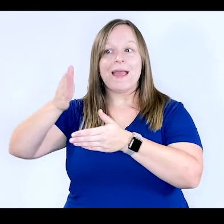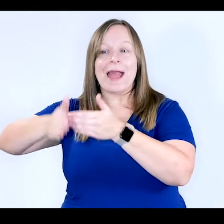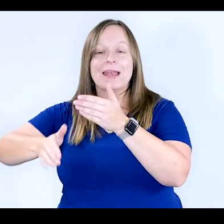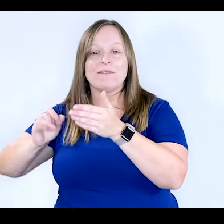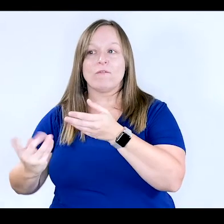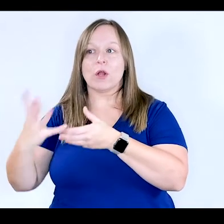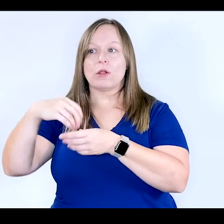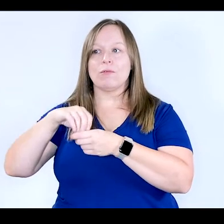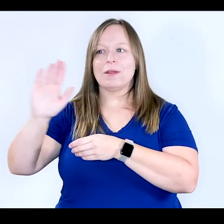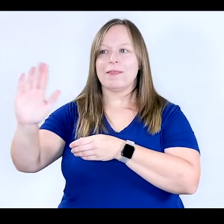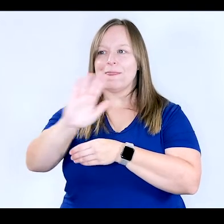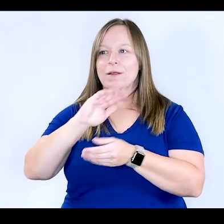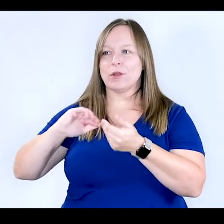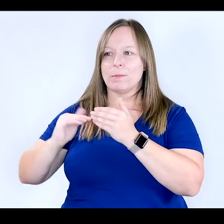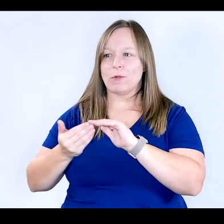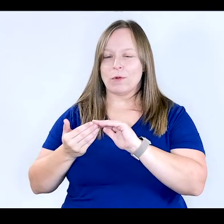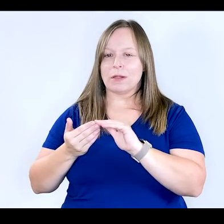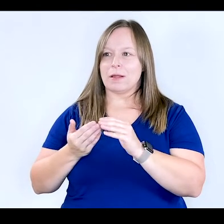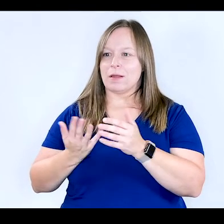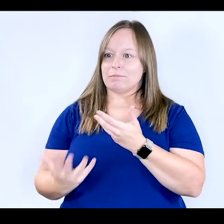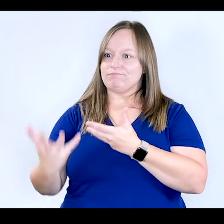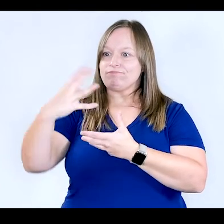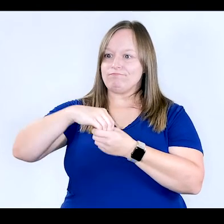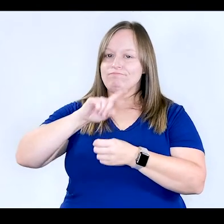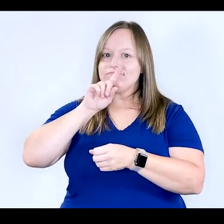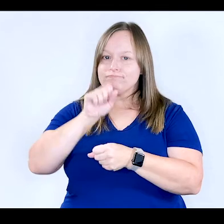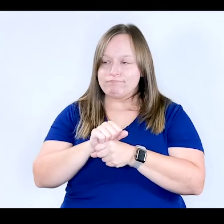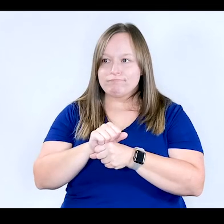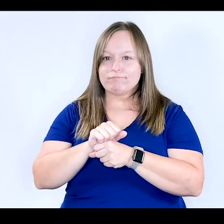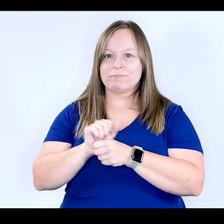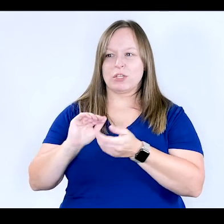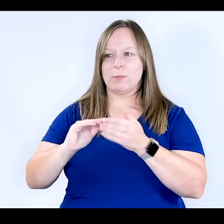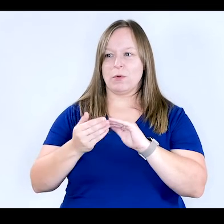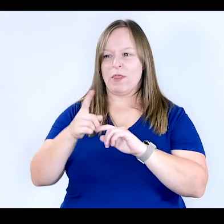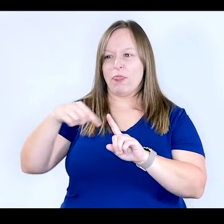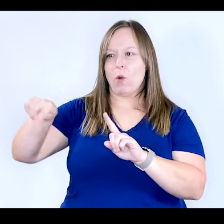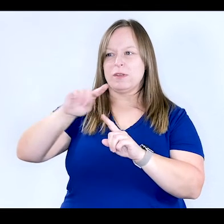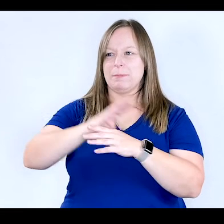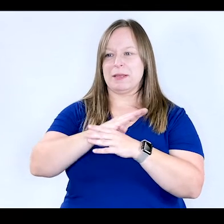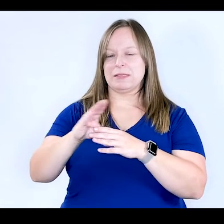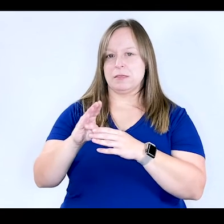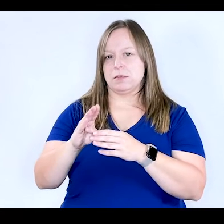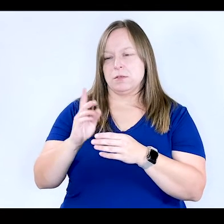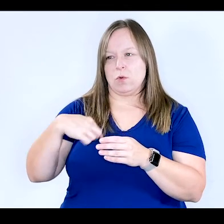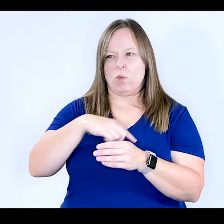including their community and being truly inclusive to their community. They'll be the ones who will be remembered for that. There's